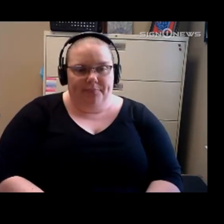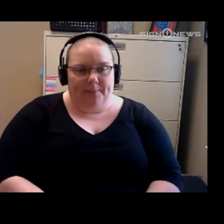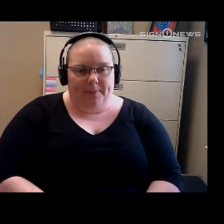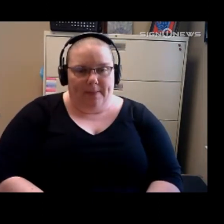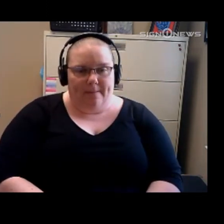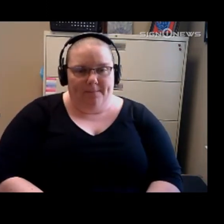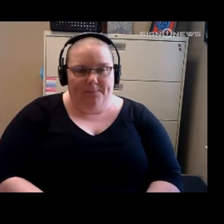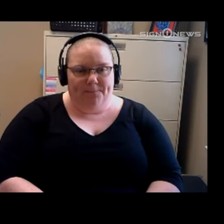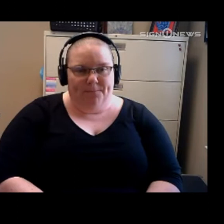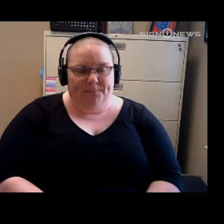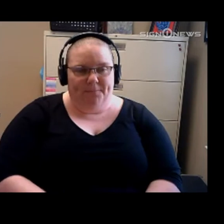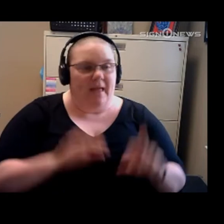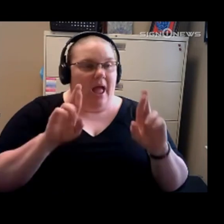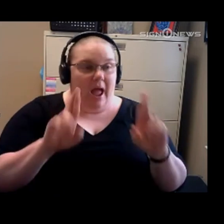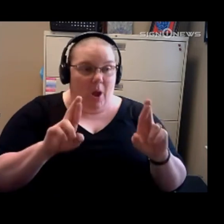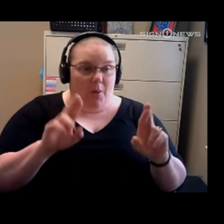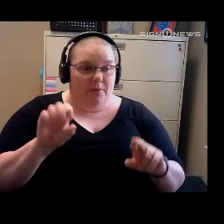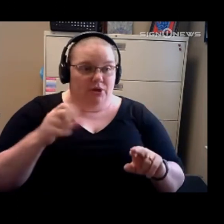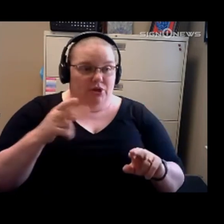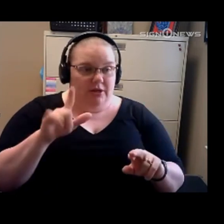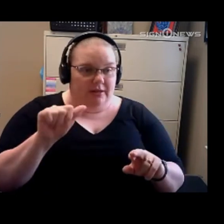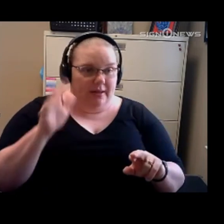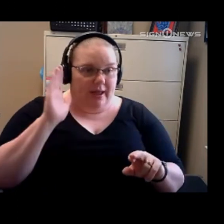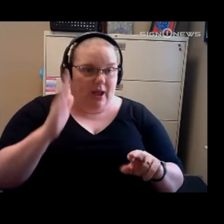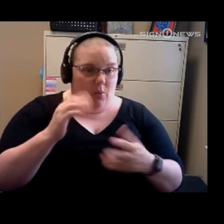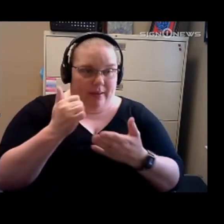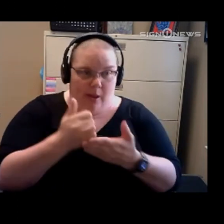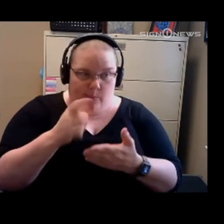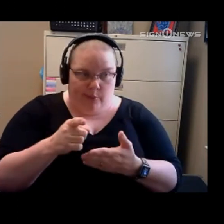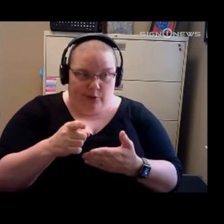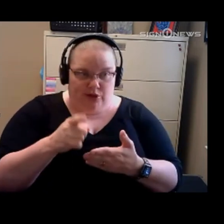who knows